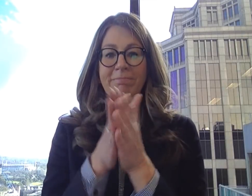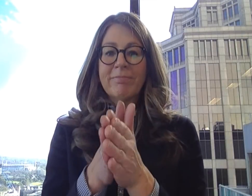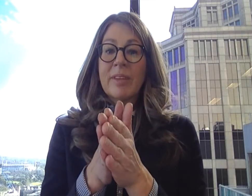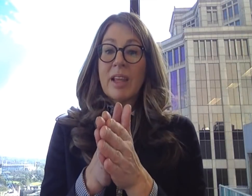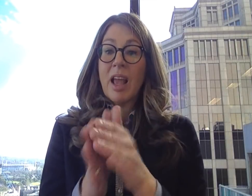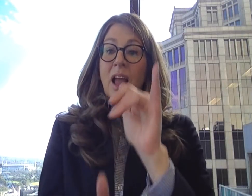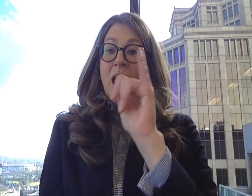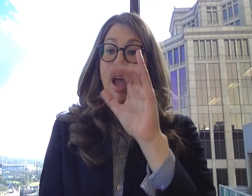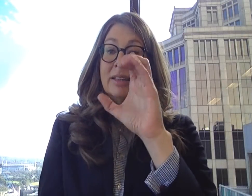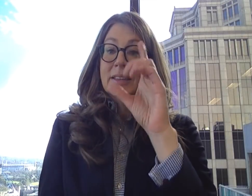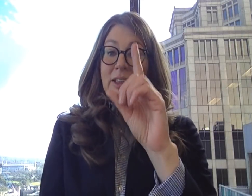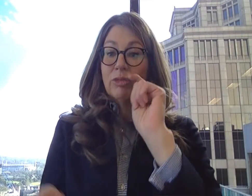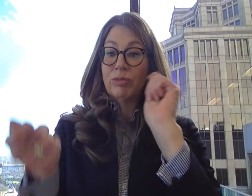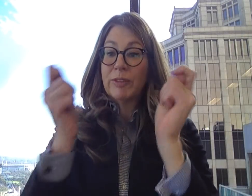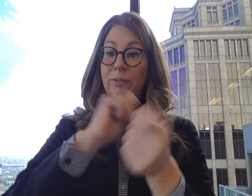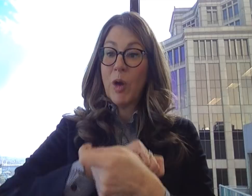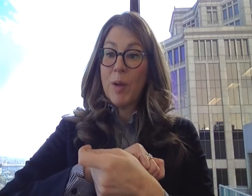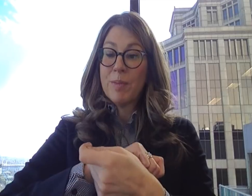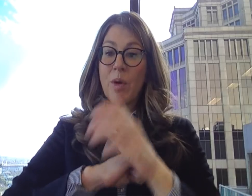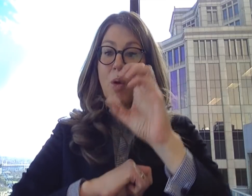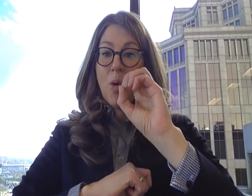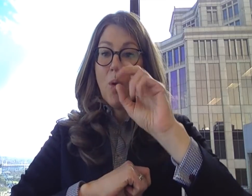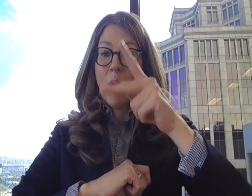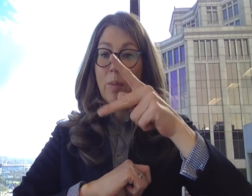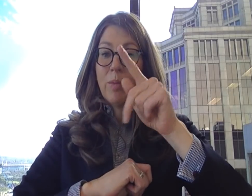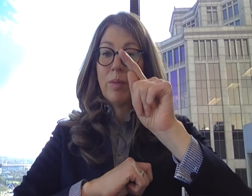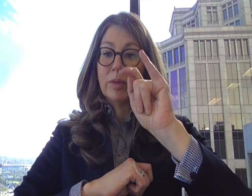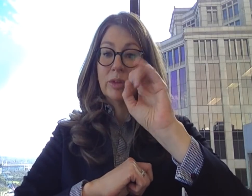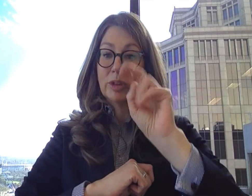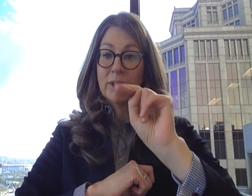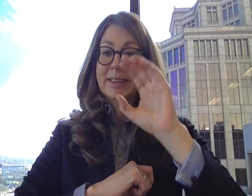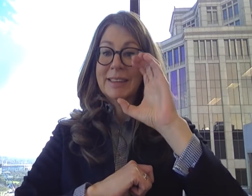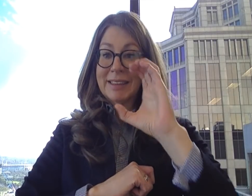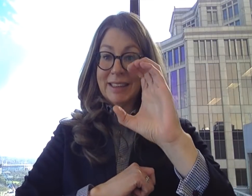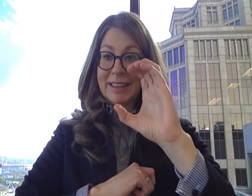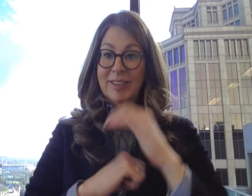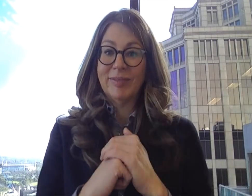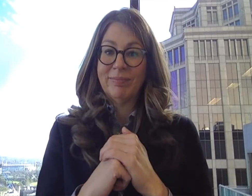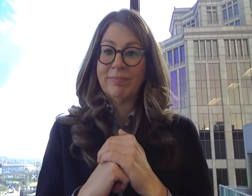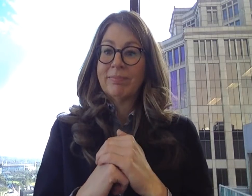ICSD Reform Option C